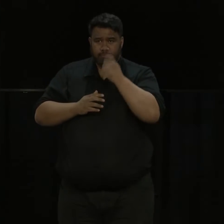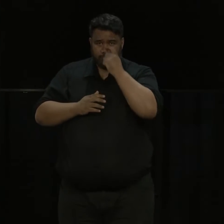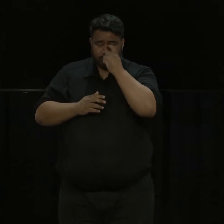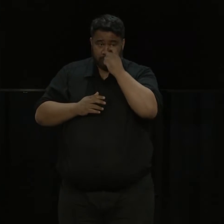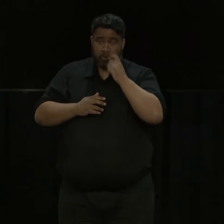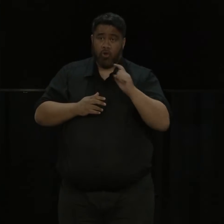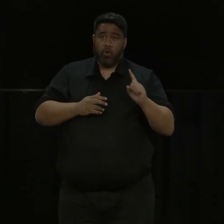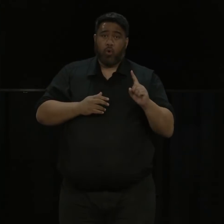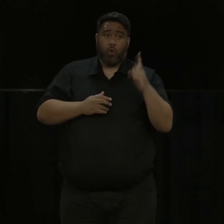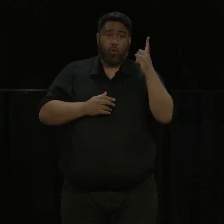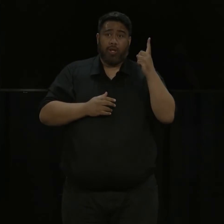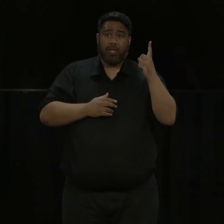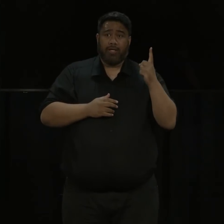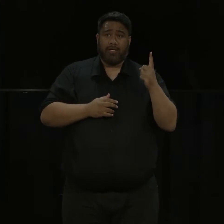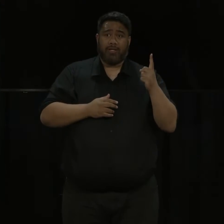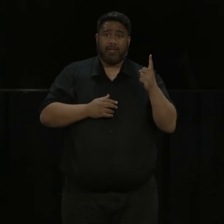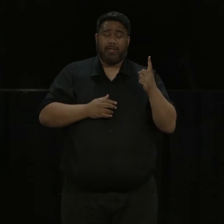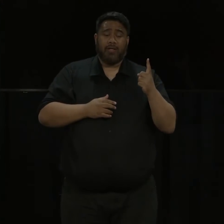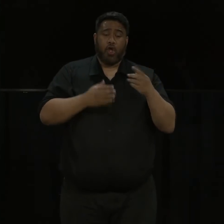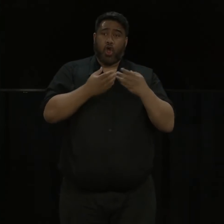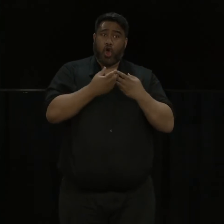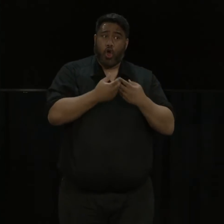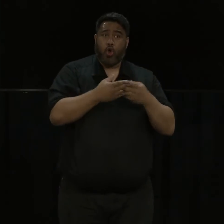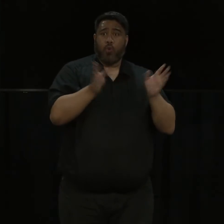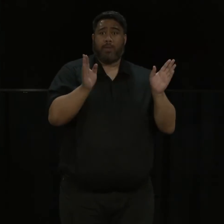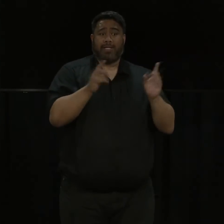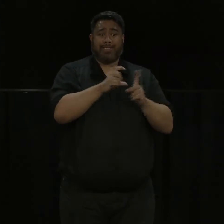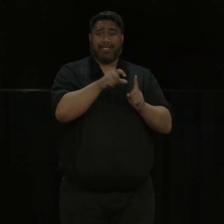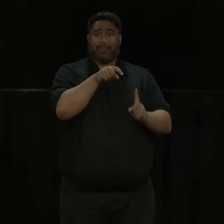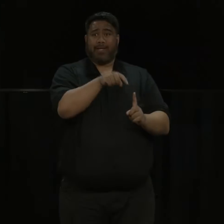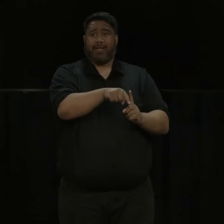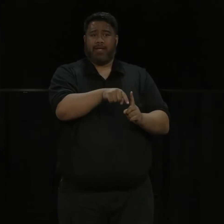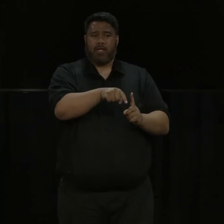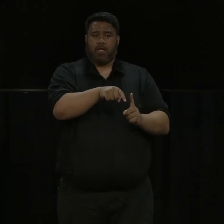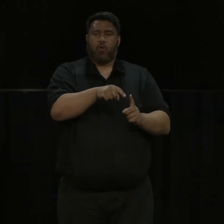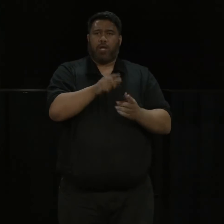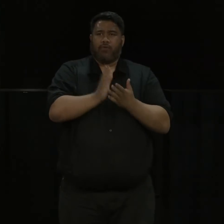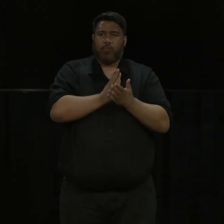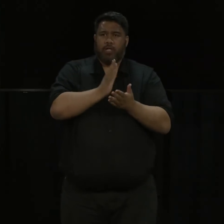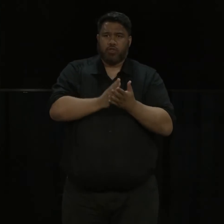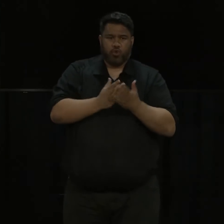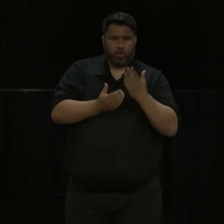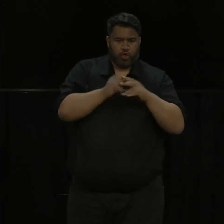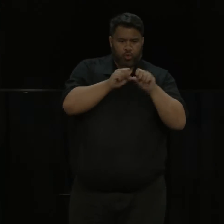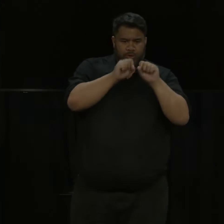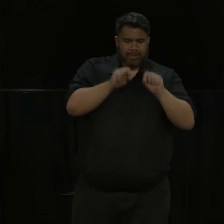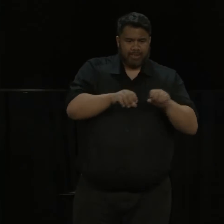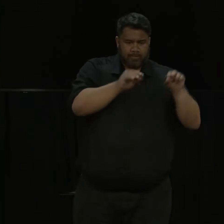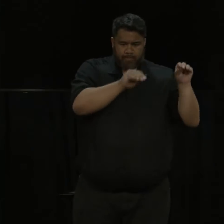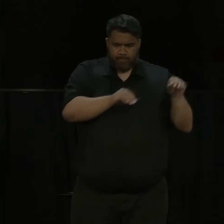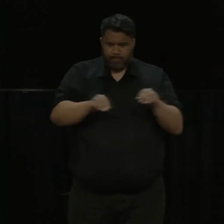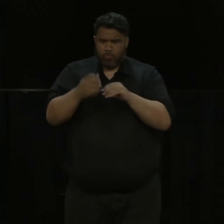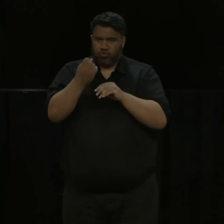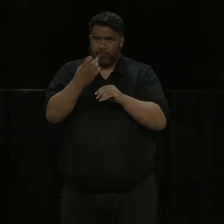risk on top of the risk we will already have we know when the Auckland boundary comes down in